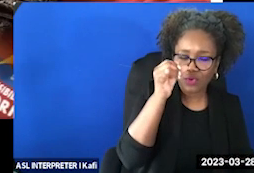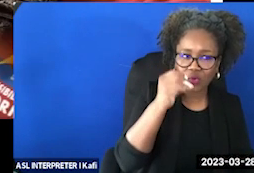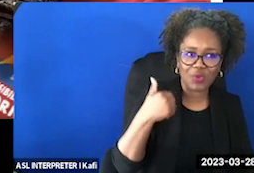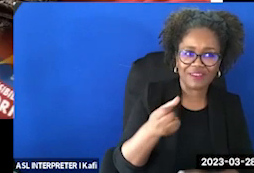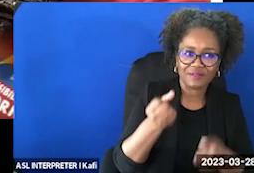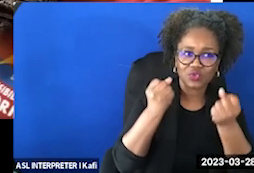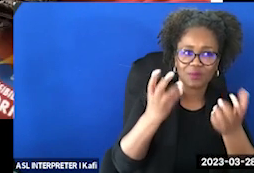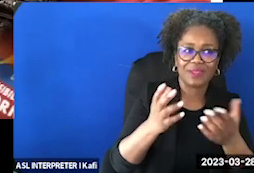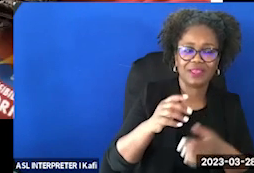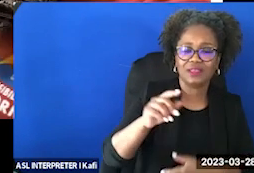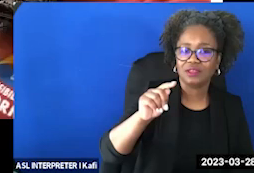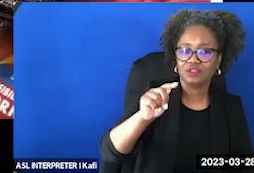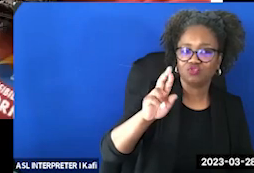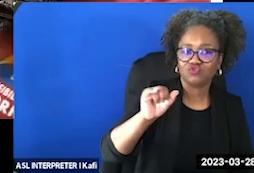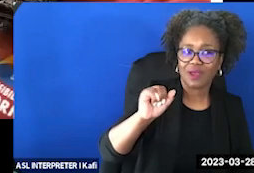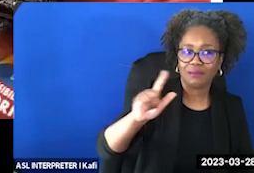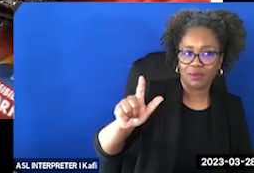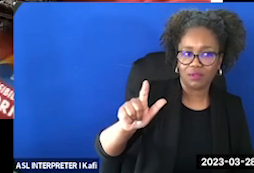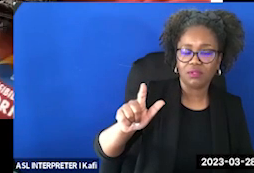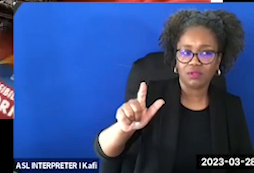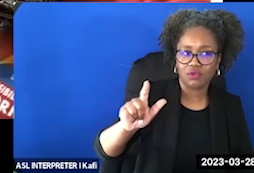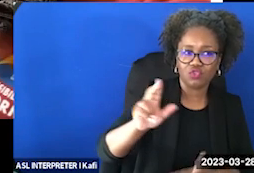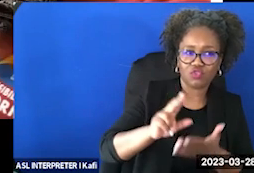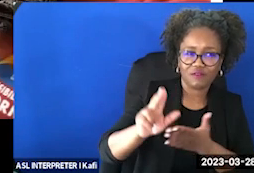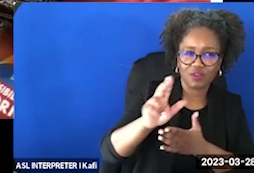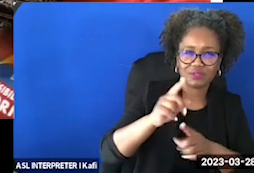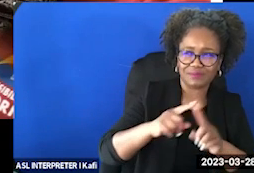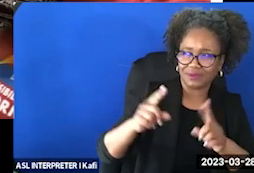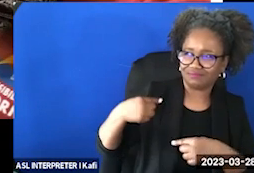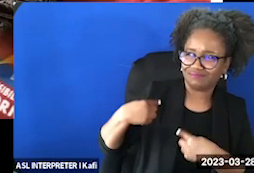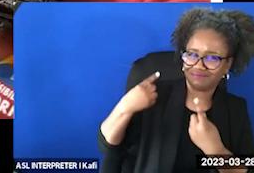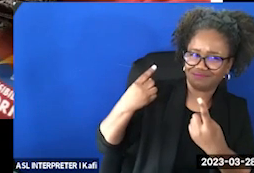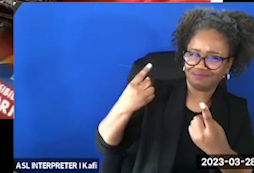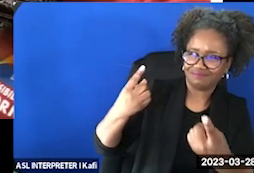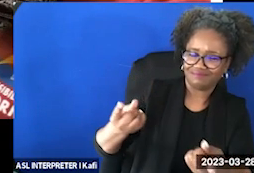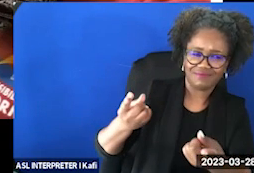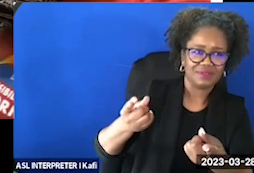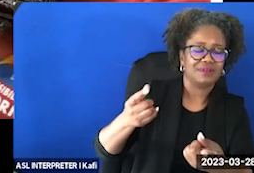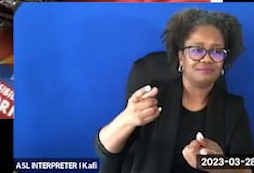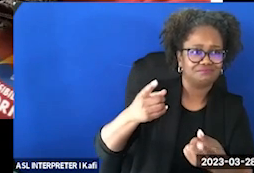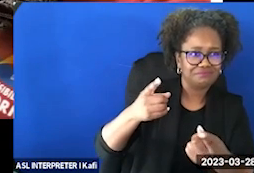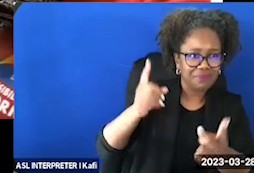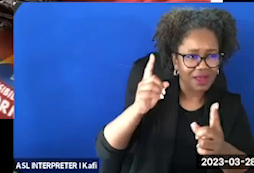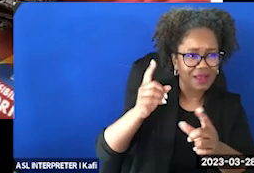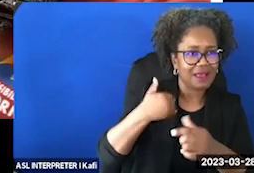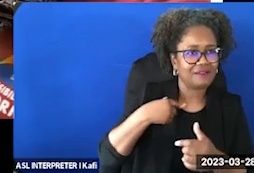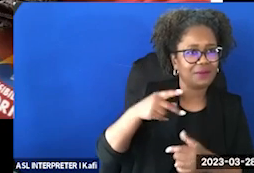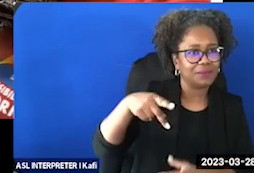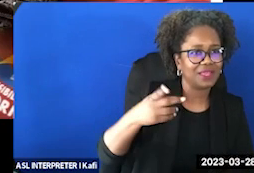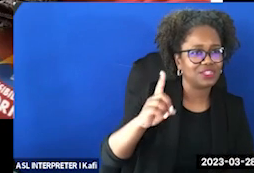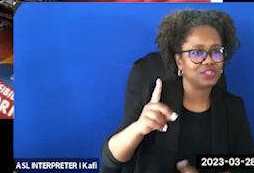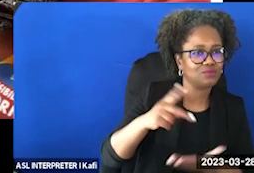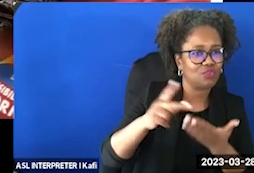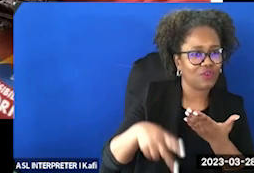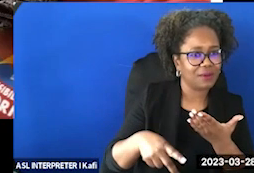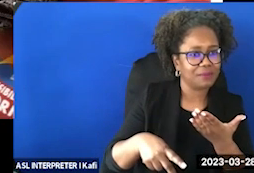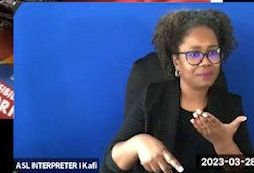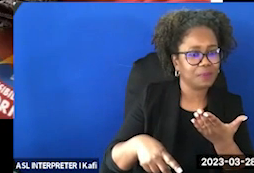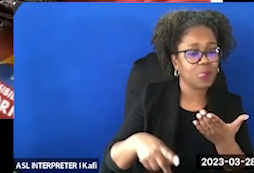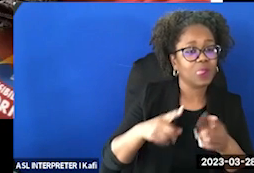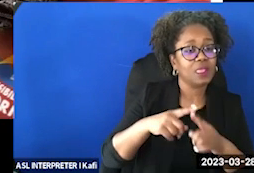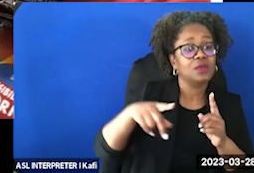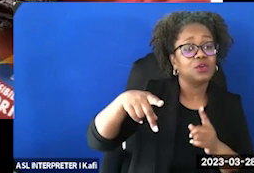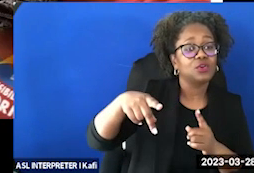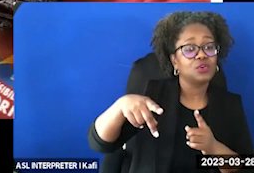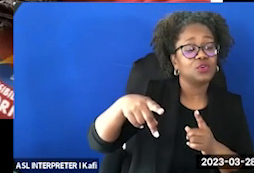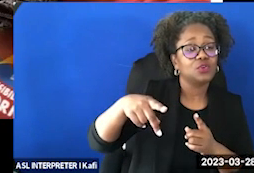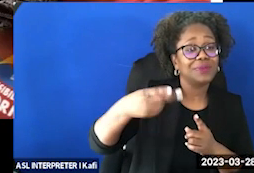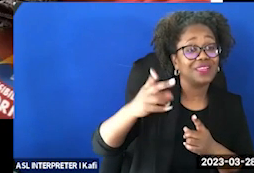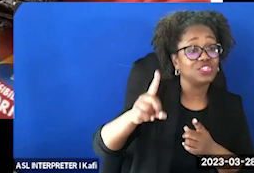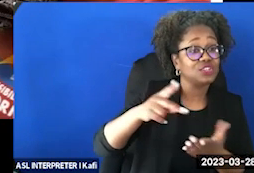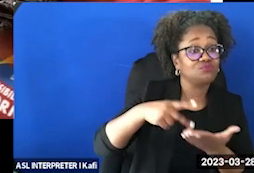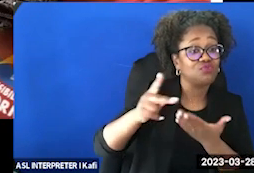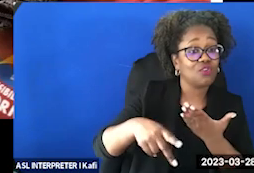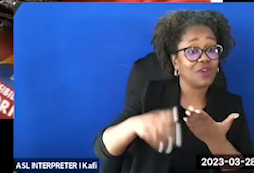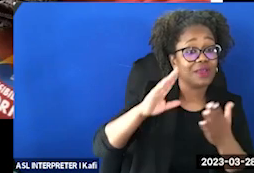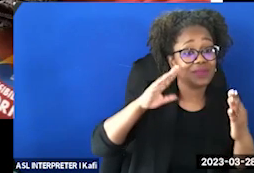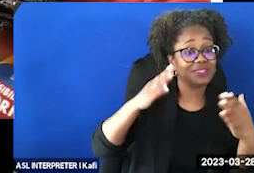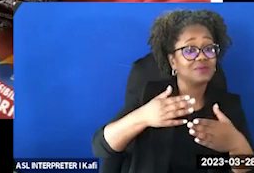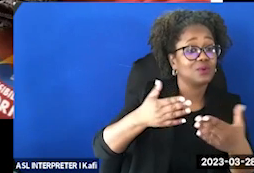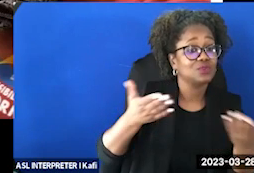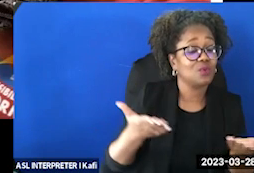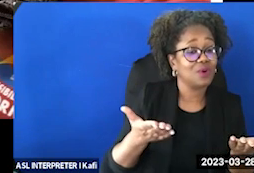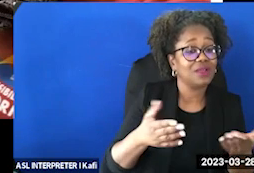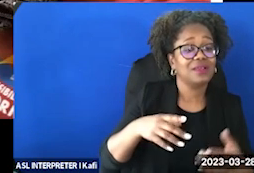Debbie Stine, Science & Technology Policy Academy: for them to be able to offer. You know a Phd program and the program you'll see here is focused on a dynamics, how you say it, which is their culture and language.